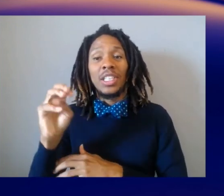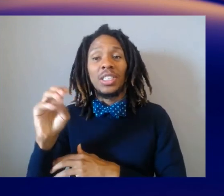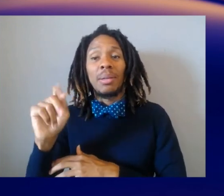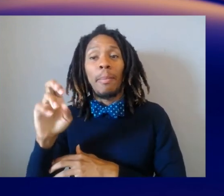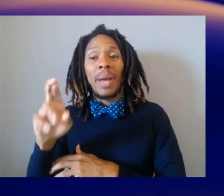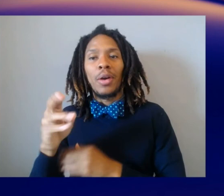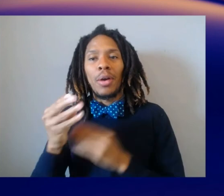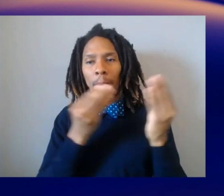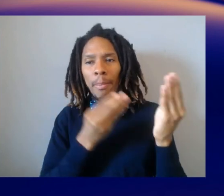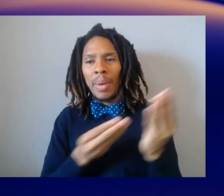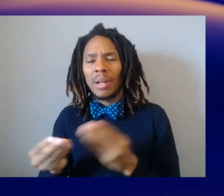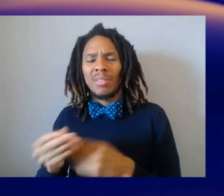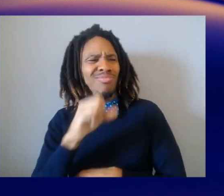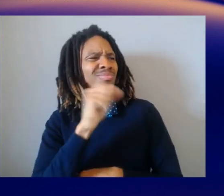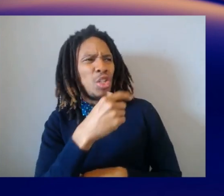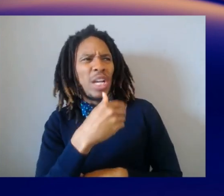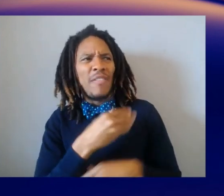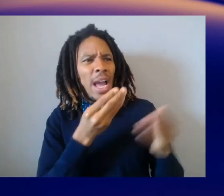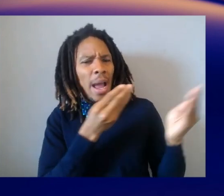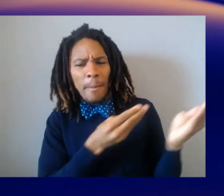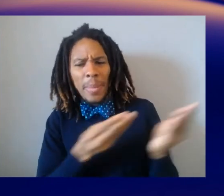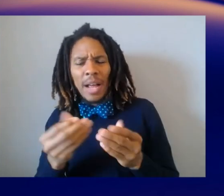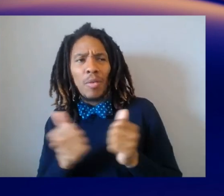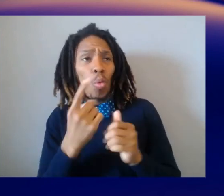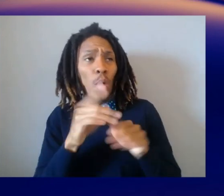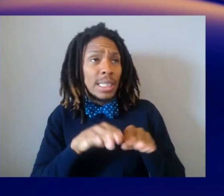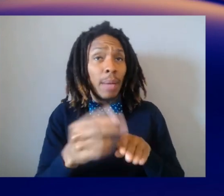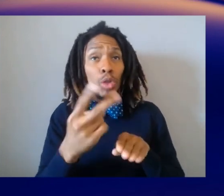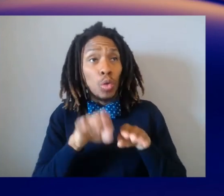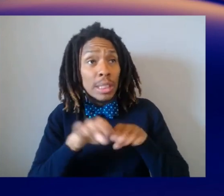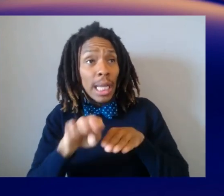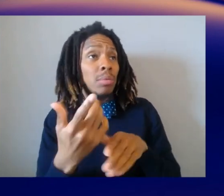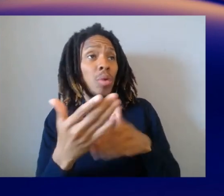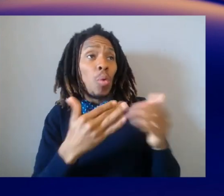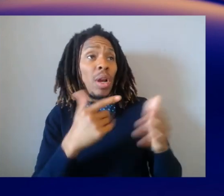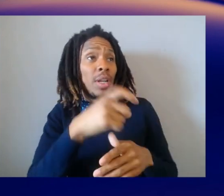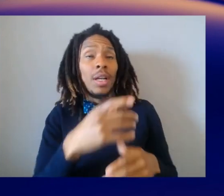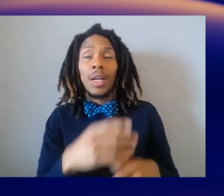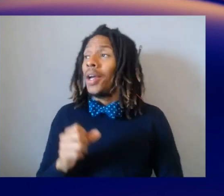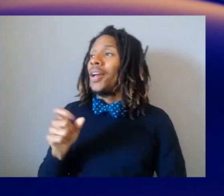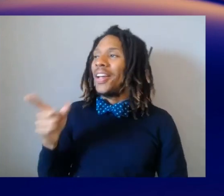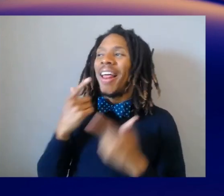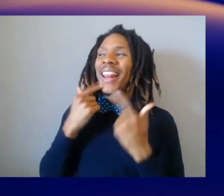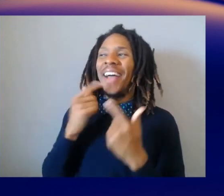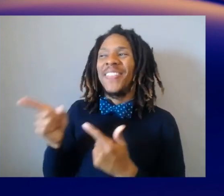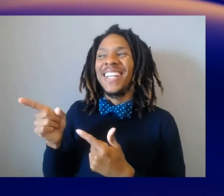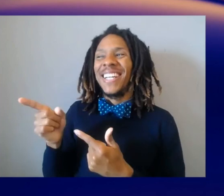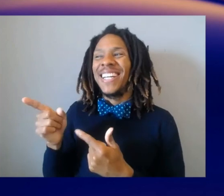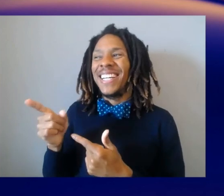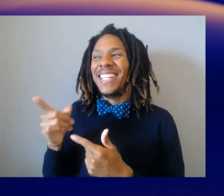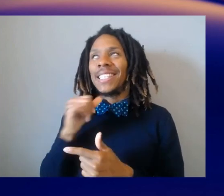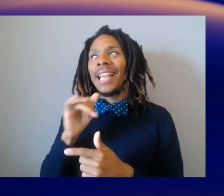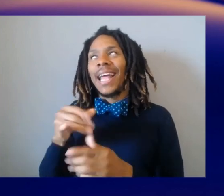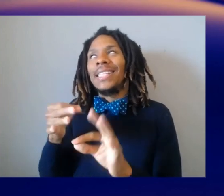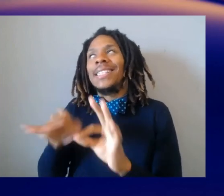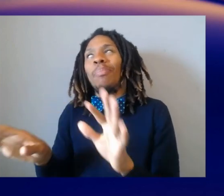Yeah, you could have a pipeline with one step, two steps whatever you need. I know you're laughing 'cause it's not that simple.